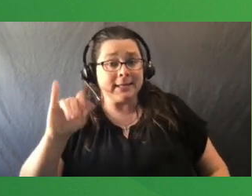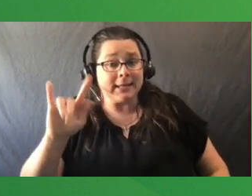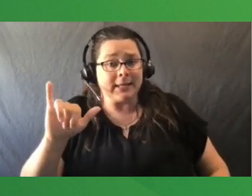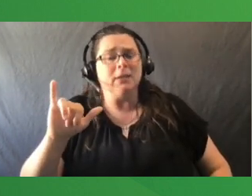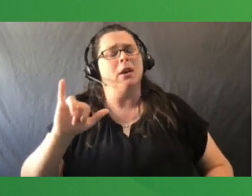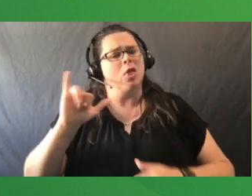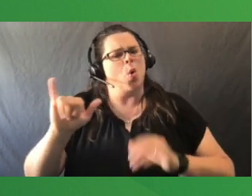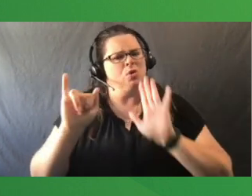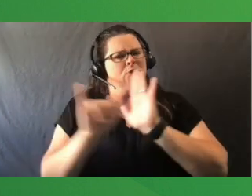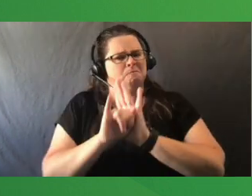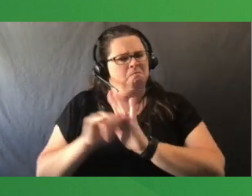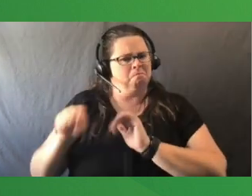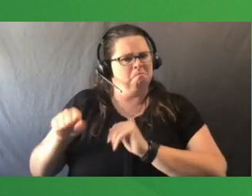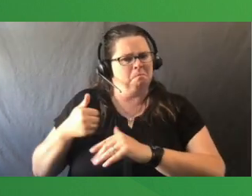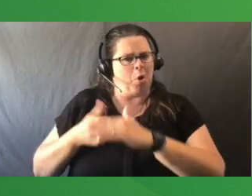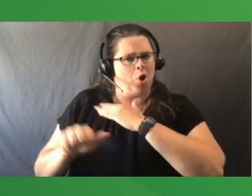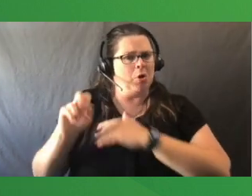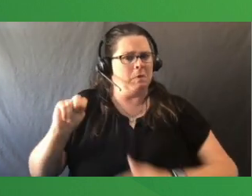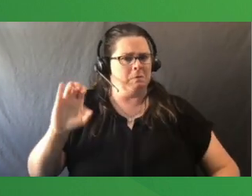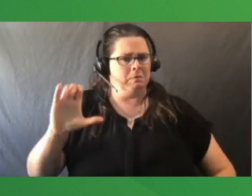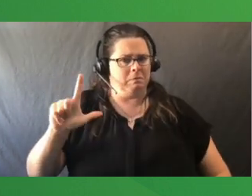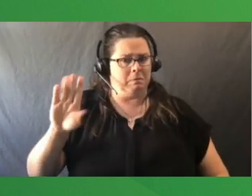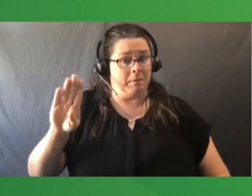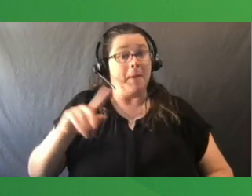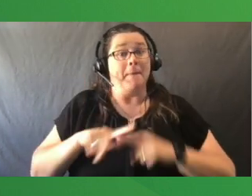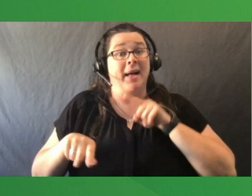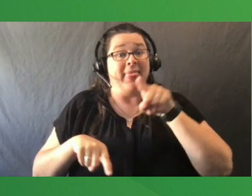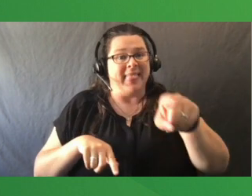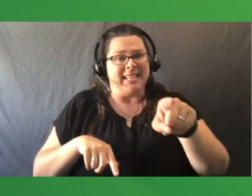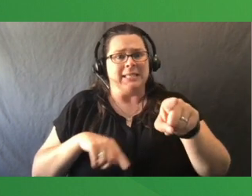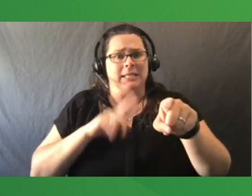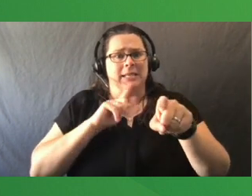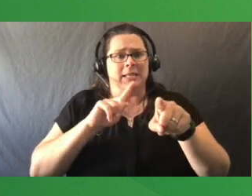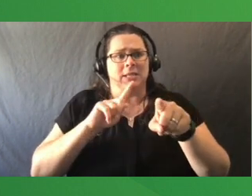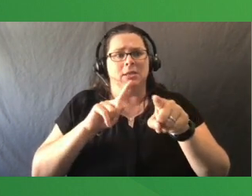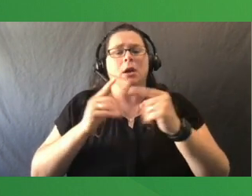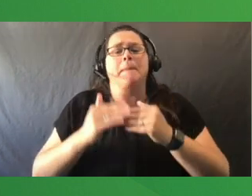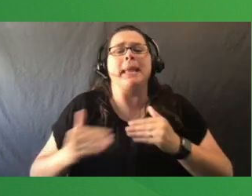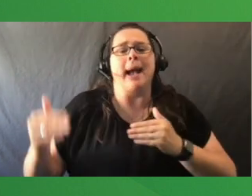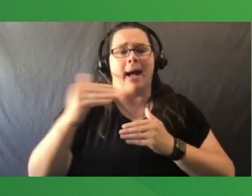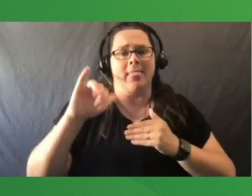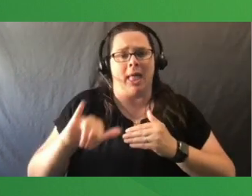But this is going beyond because we're not only thinking about those students, we're